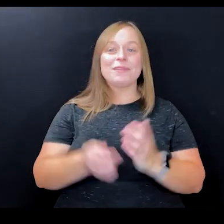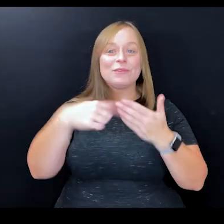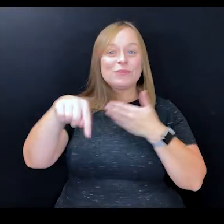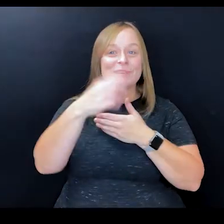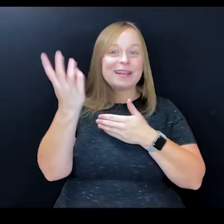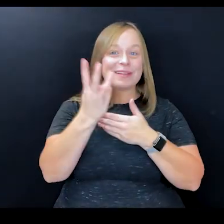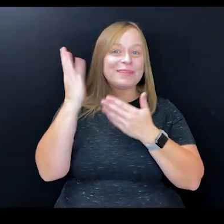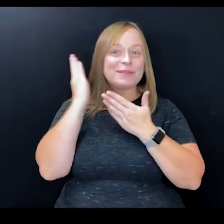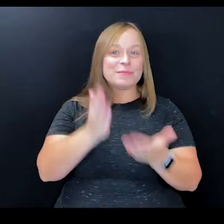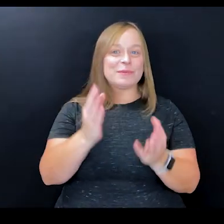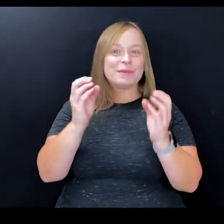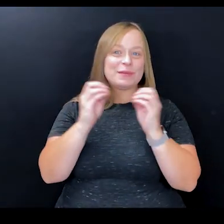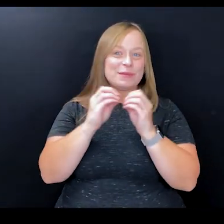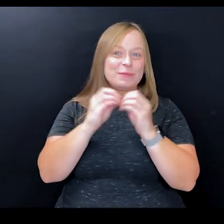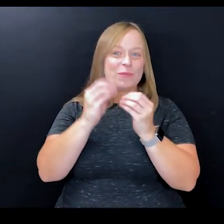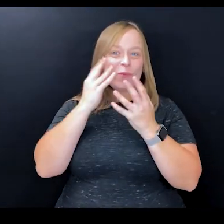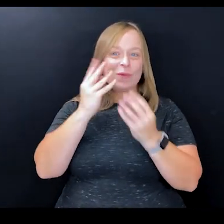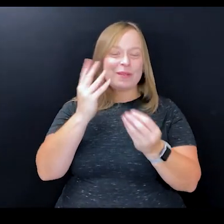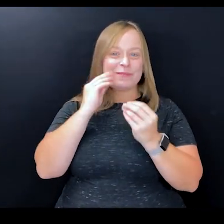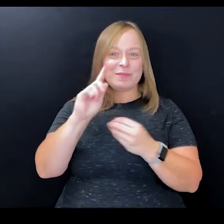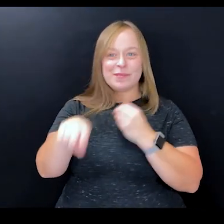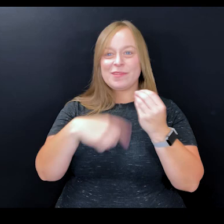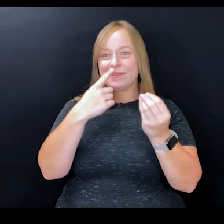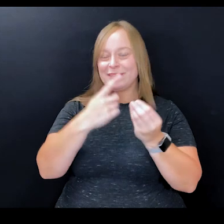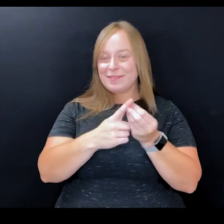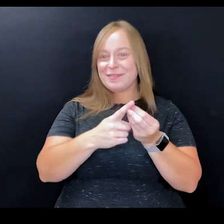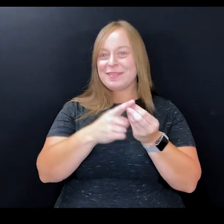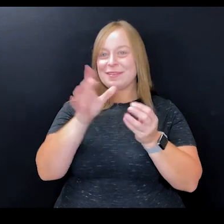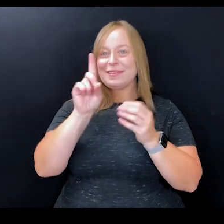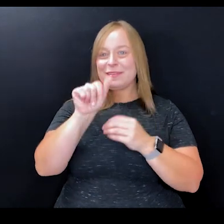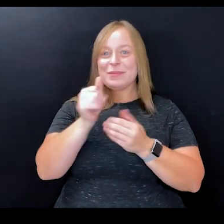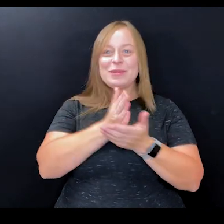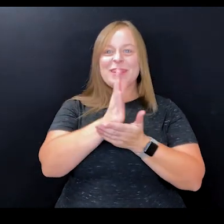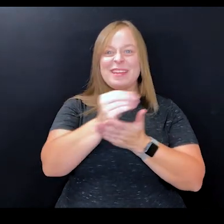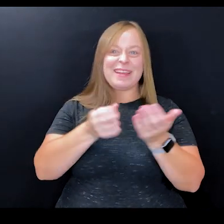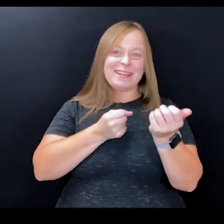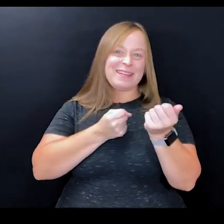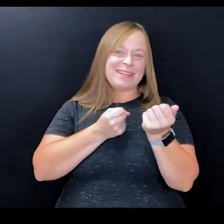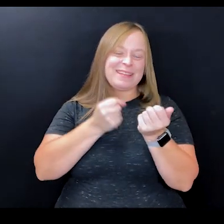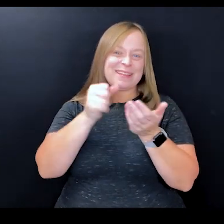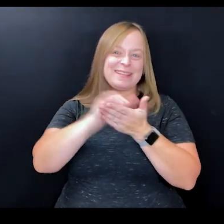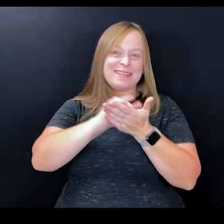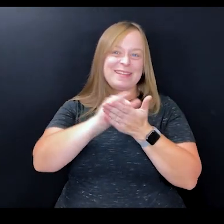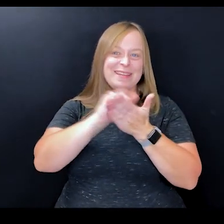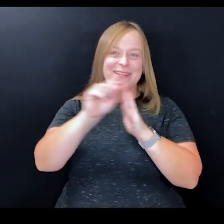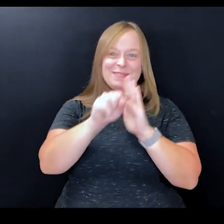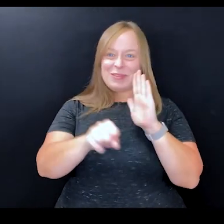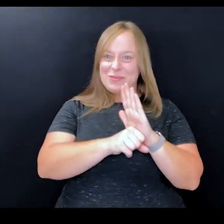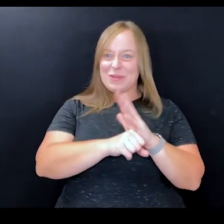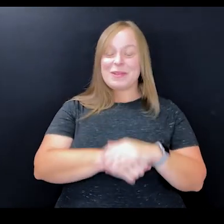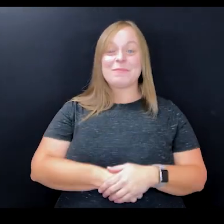Tune in next Wednesday where we'll bring you more information on disability rights in the state of New York.